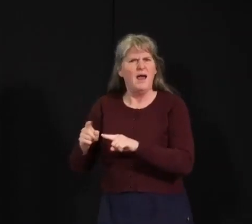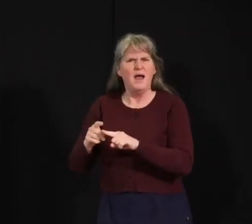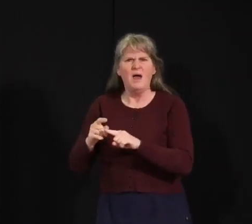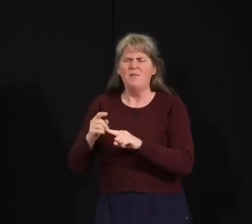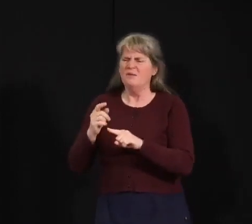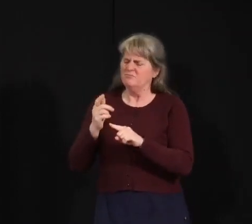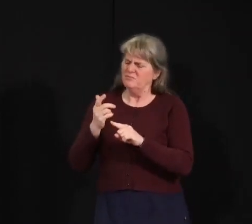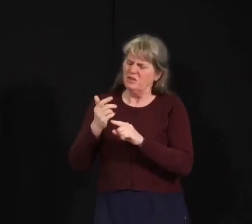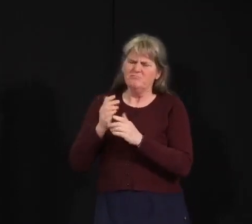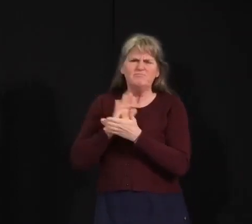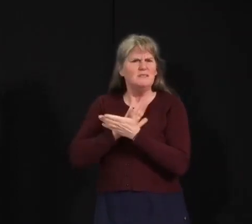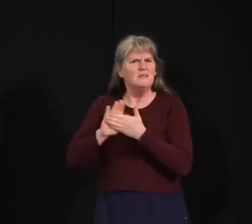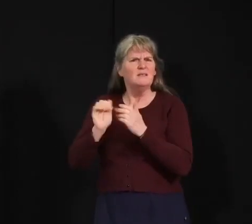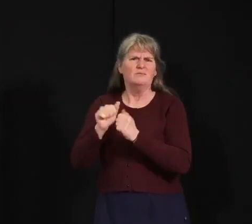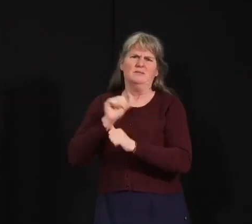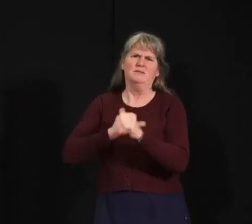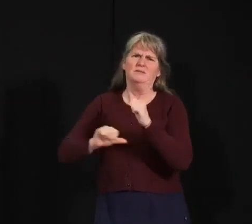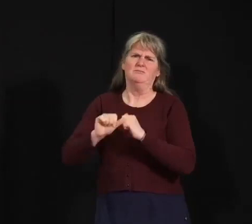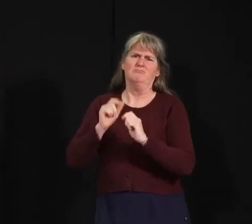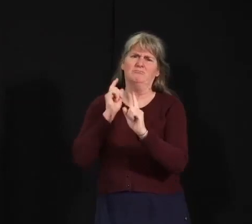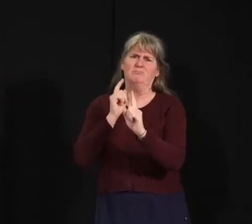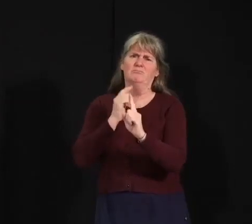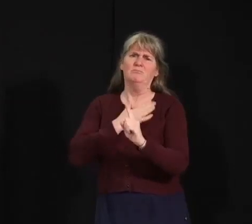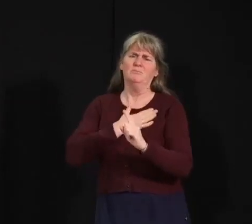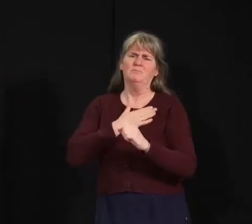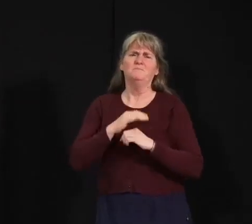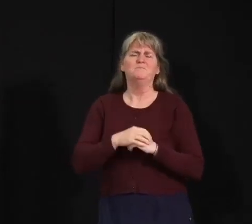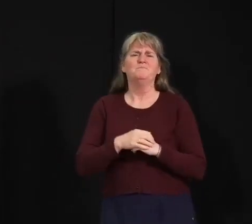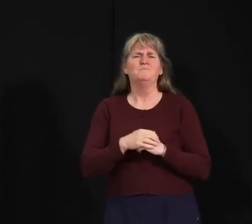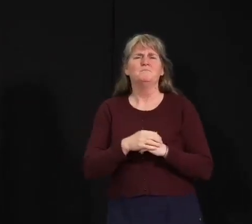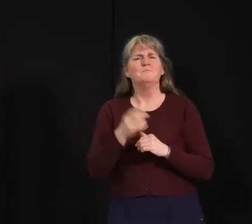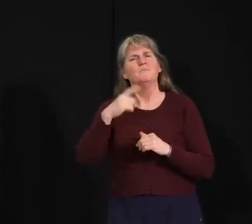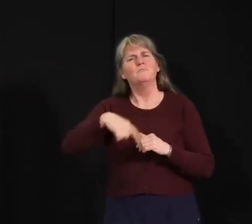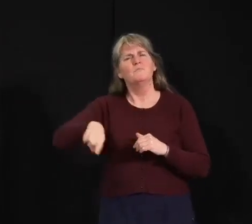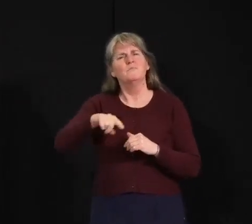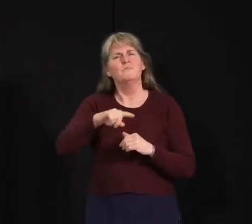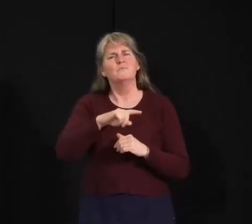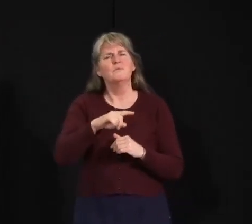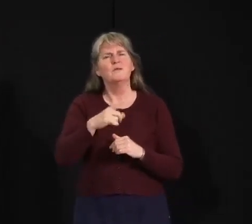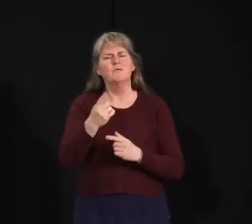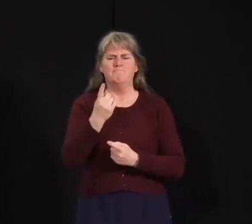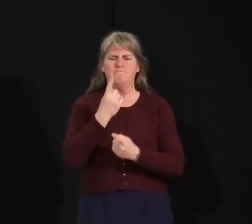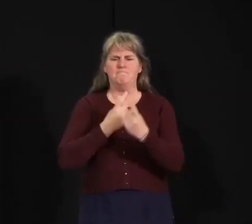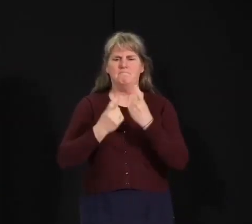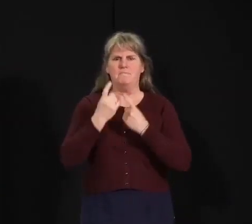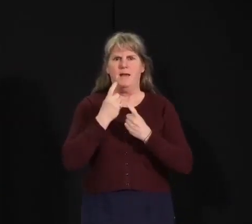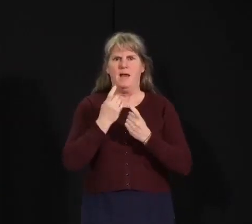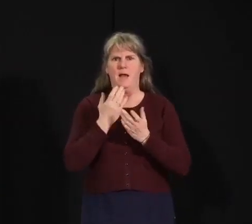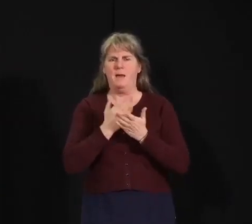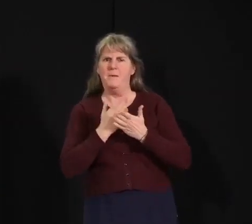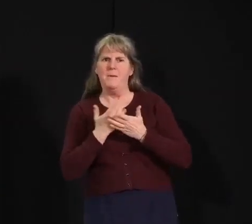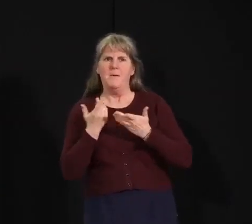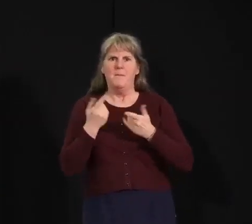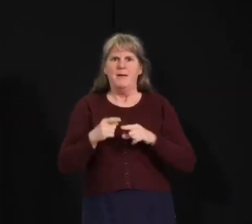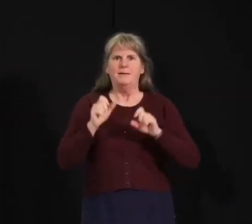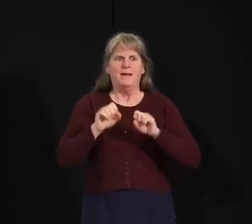let's be understanding. Nonjudgmental, and kind to each other as we face this pandemic